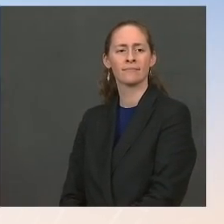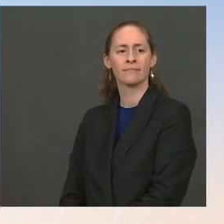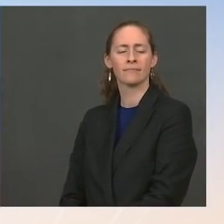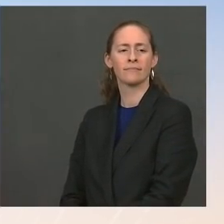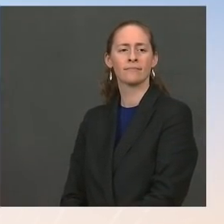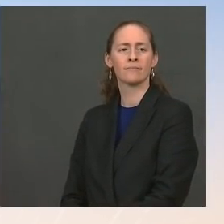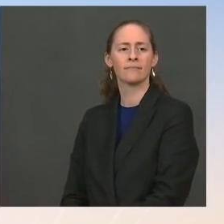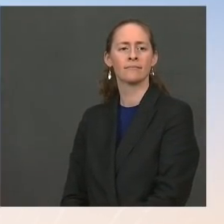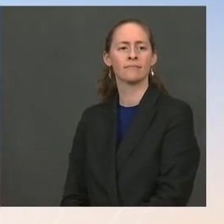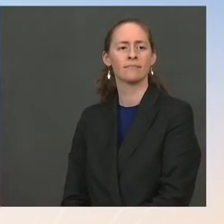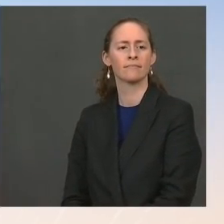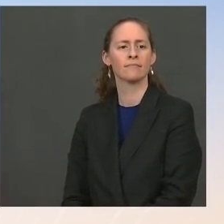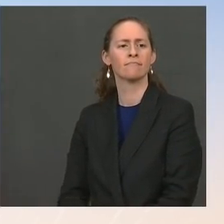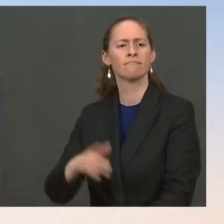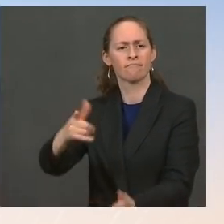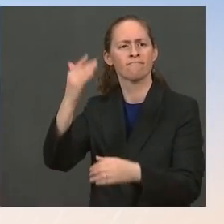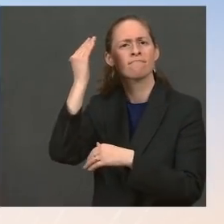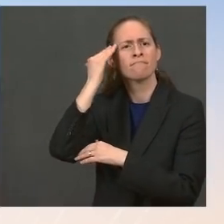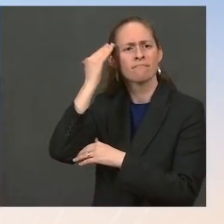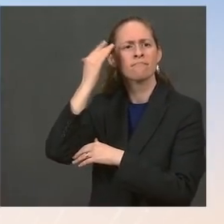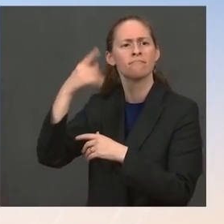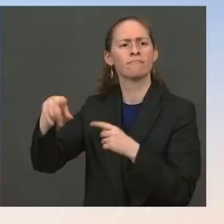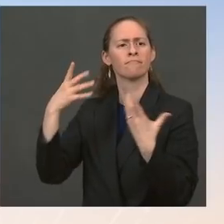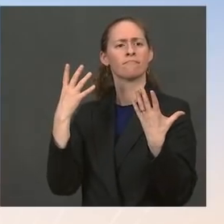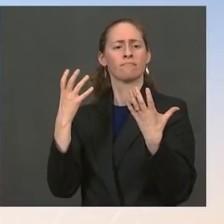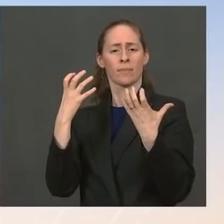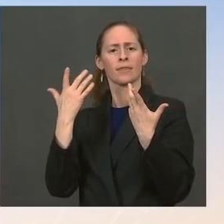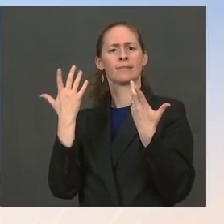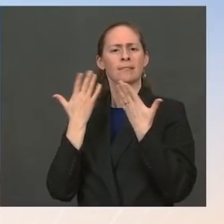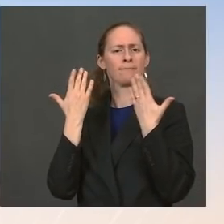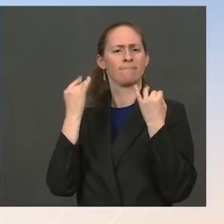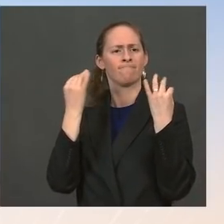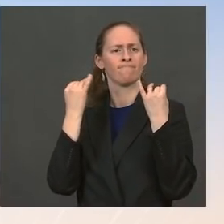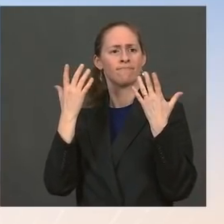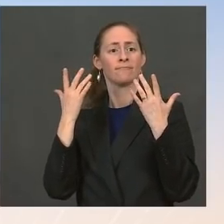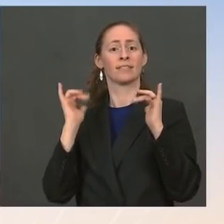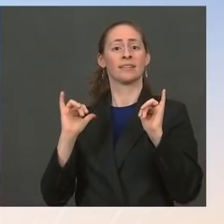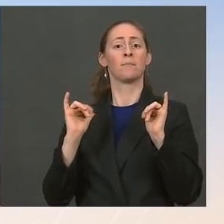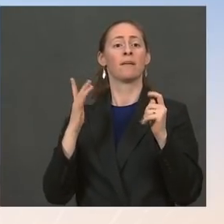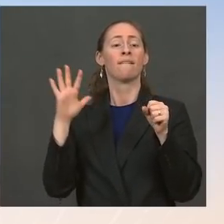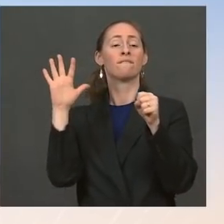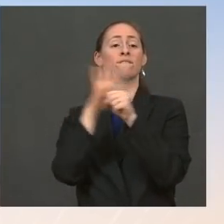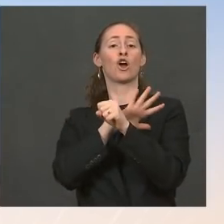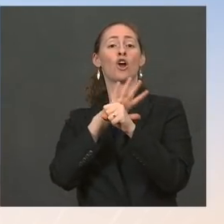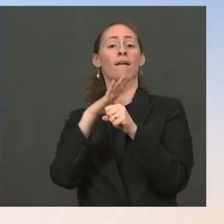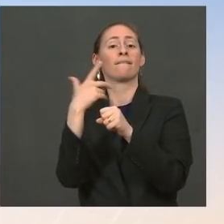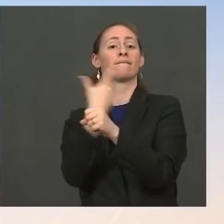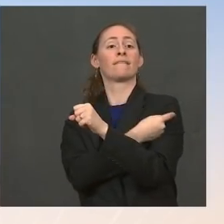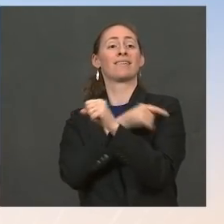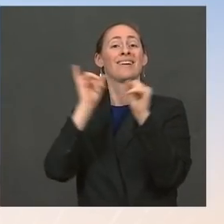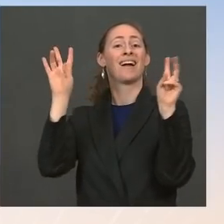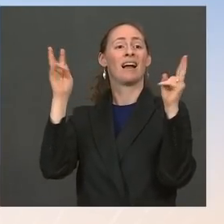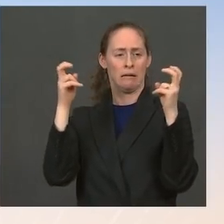And is there any concern, at a state level, that there could be some confusion about what it means to be "fully vaccinated," given that some governors